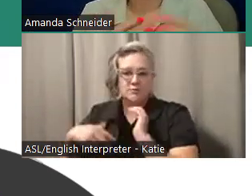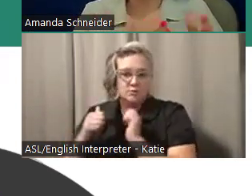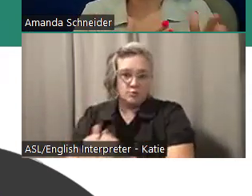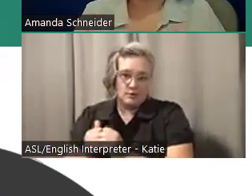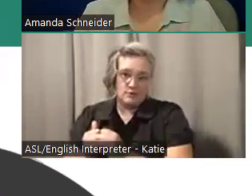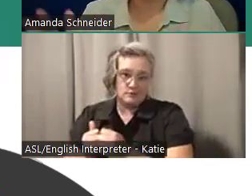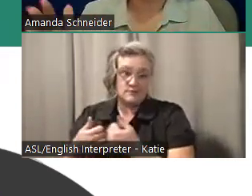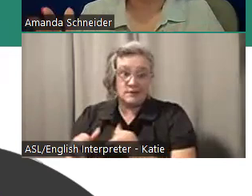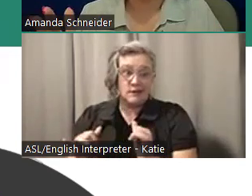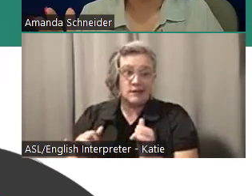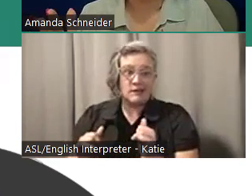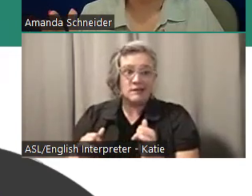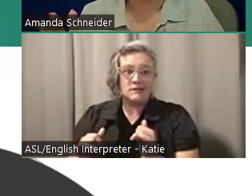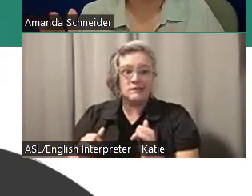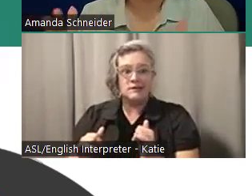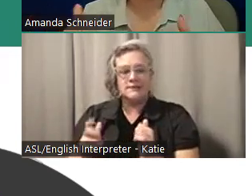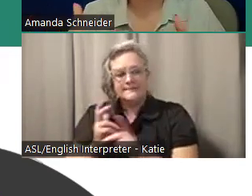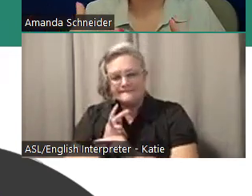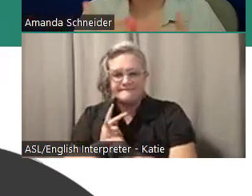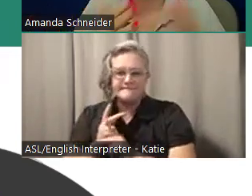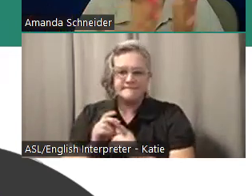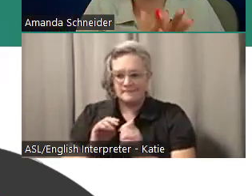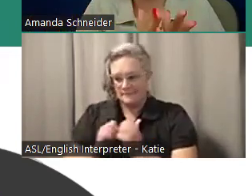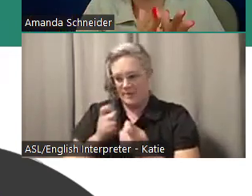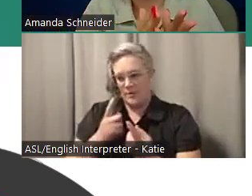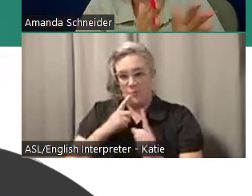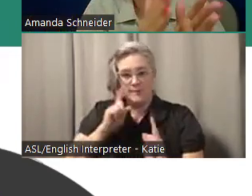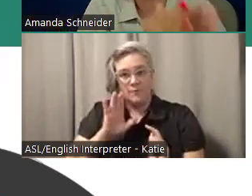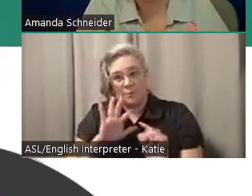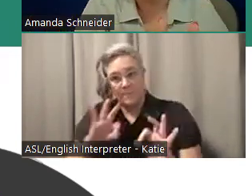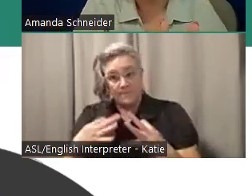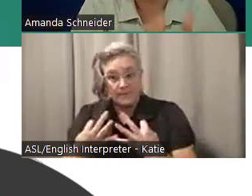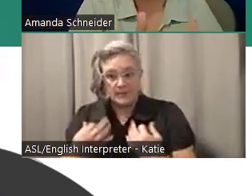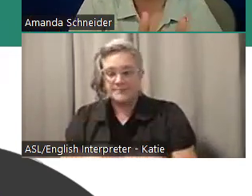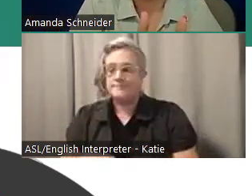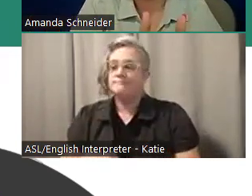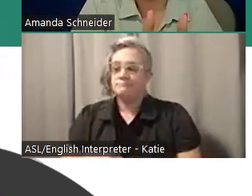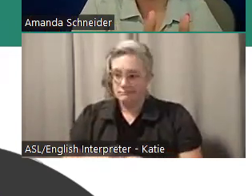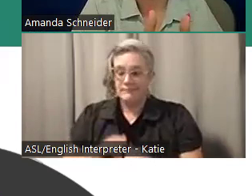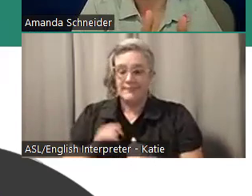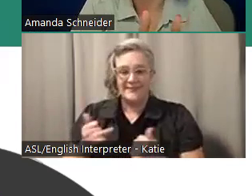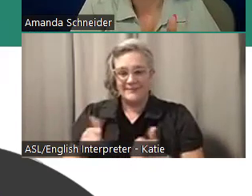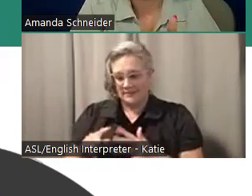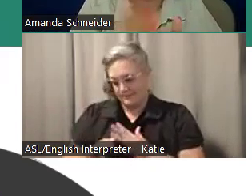And finding a way that works well. So, if they are still at that beginning stages of reading,